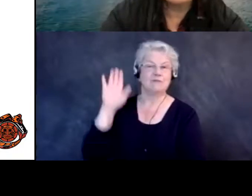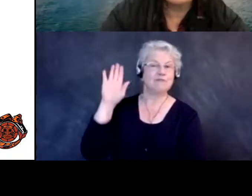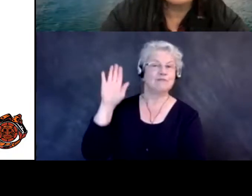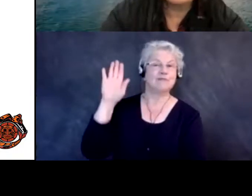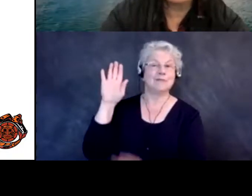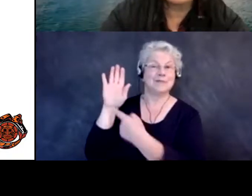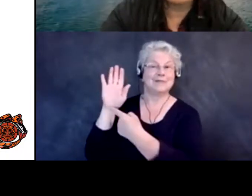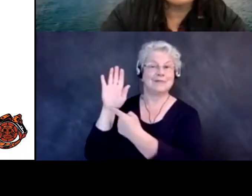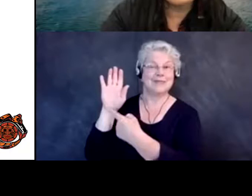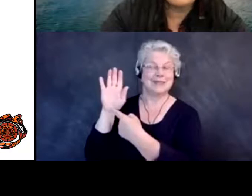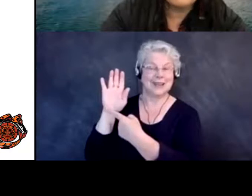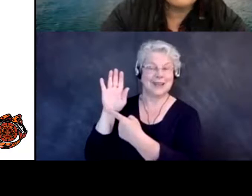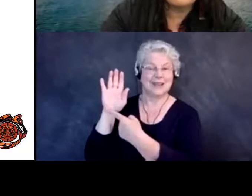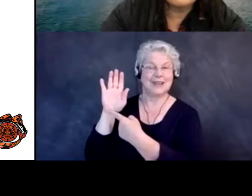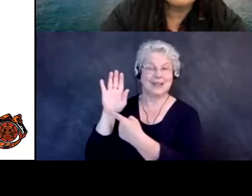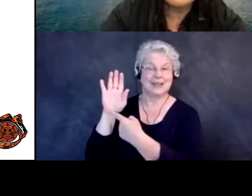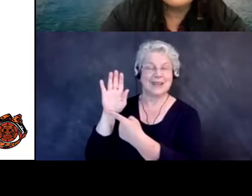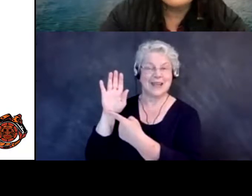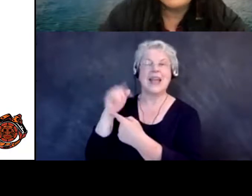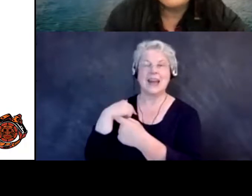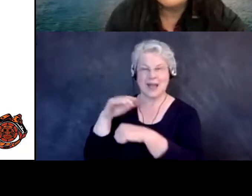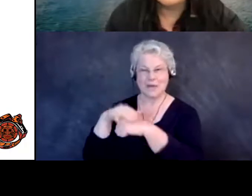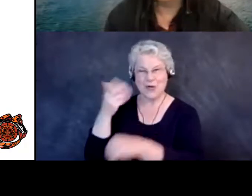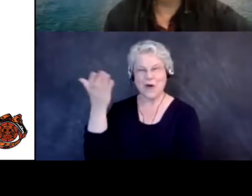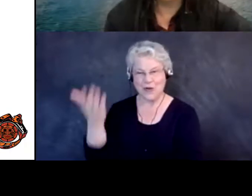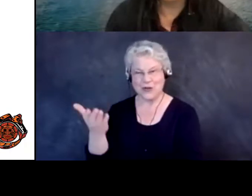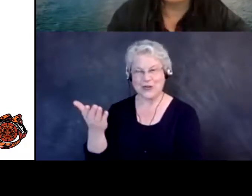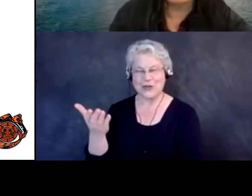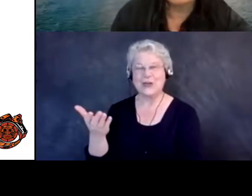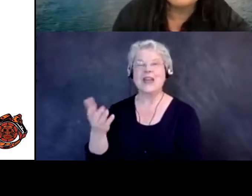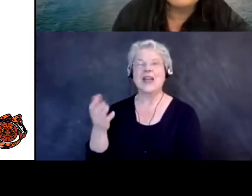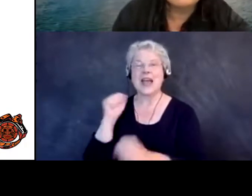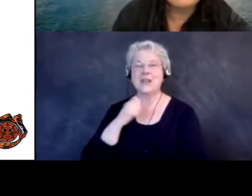and then I can call on you and you can unmute yourself when I call on you.